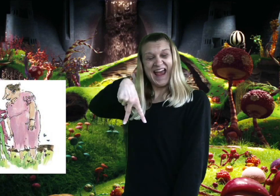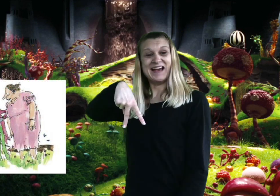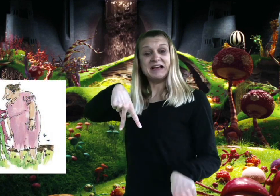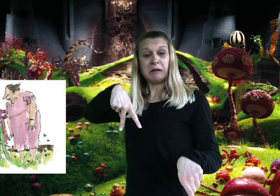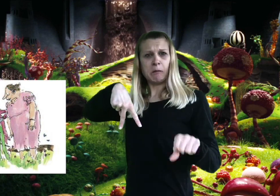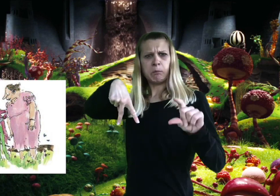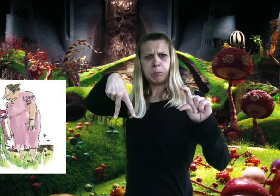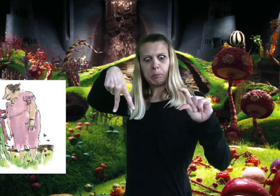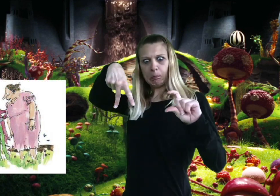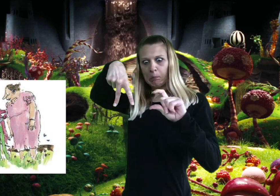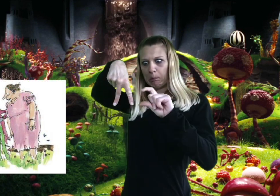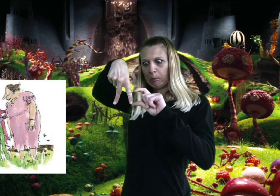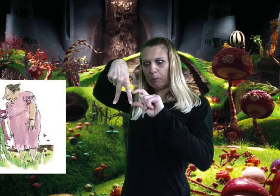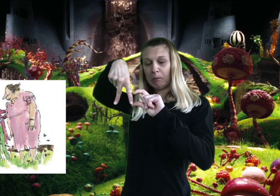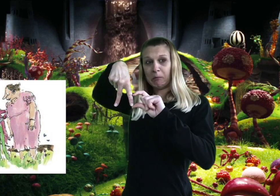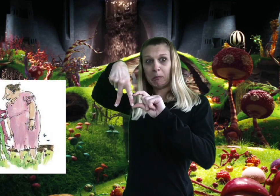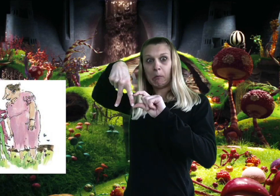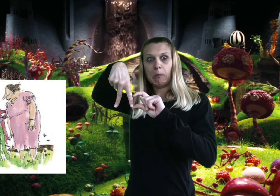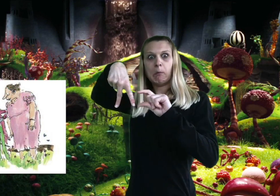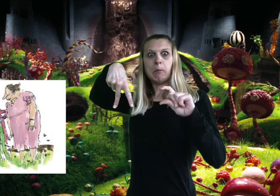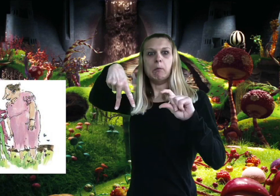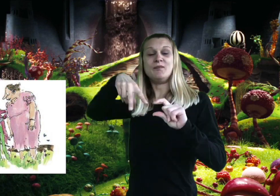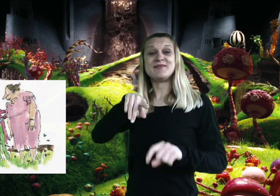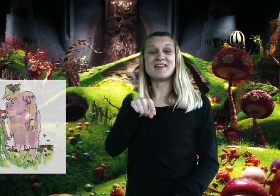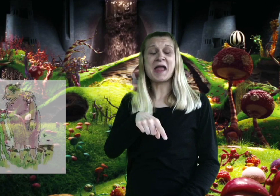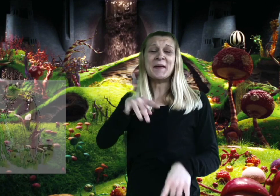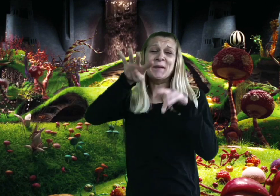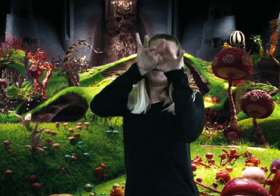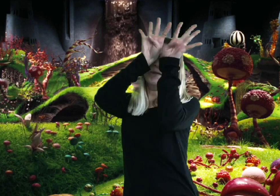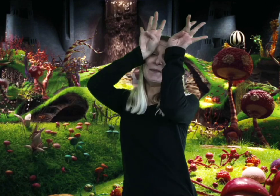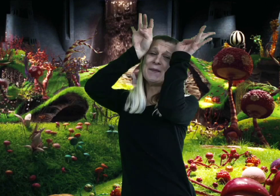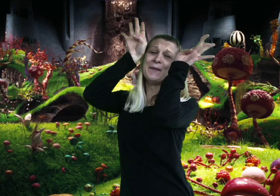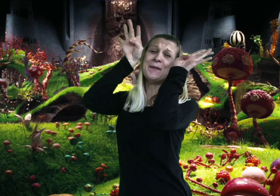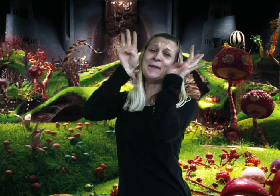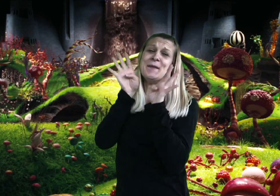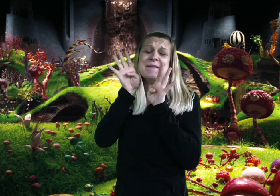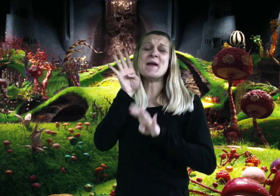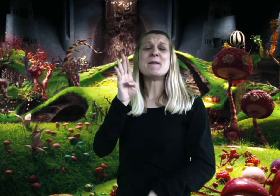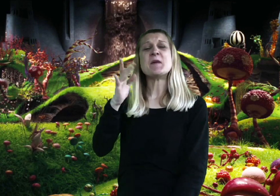The top of his head came just above the height of Mr. Wonka’s knee.